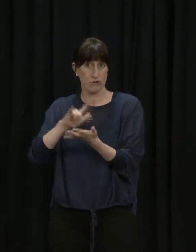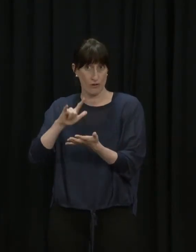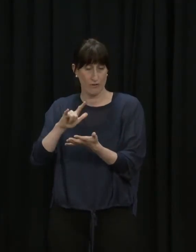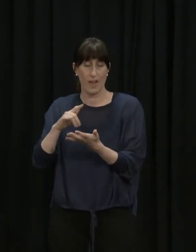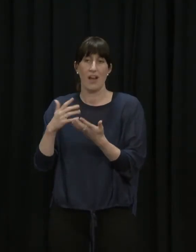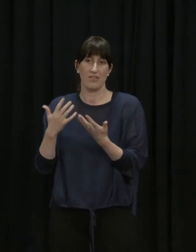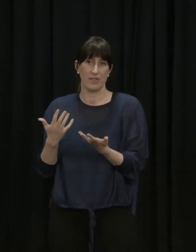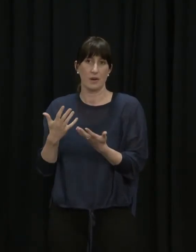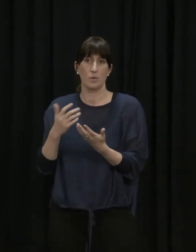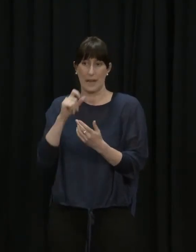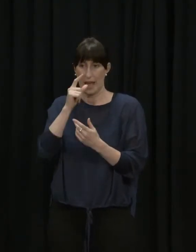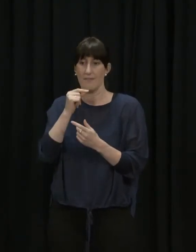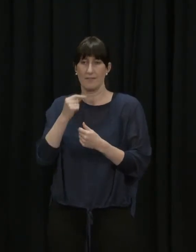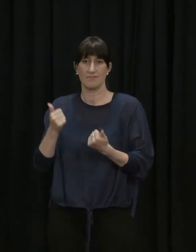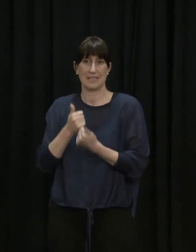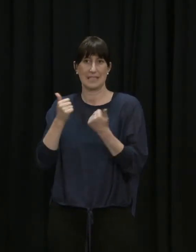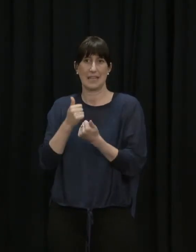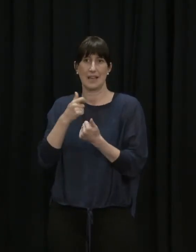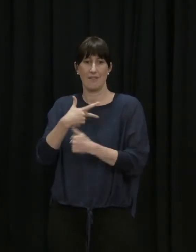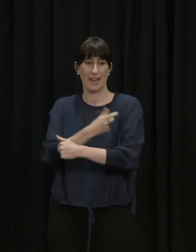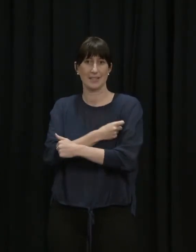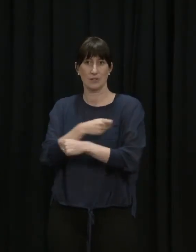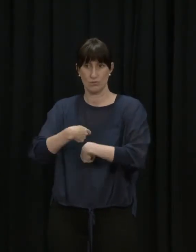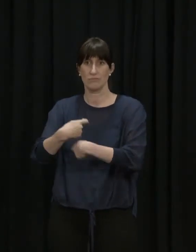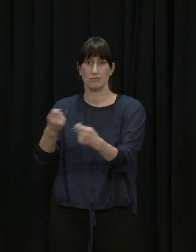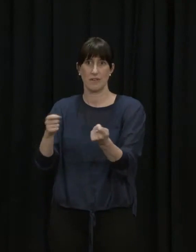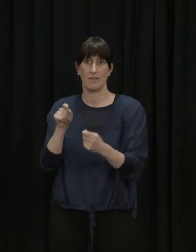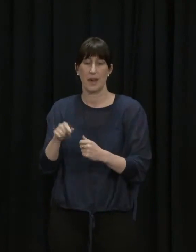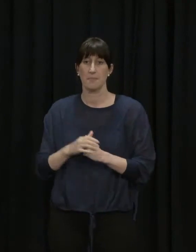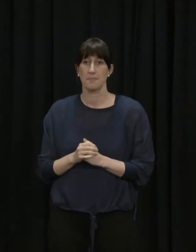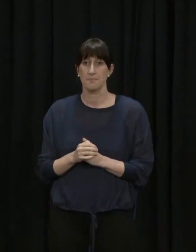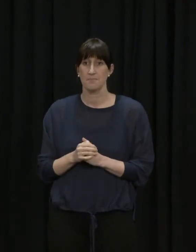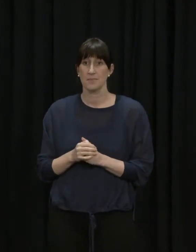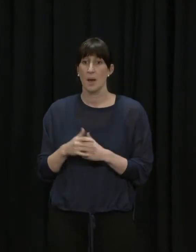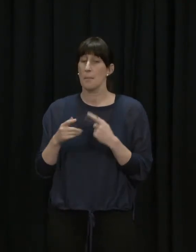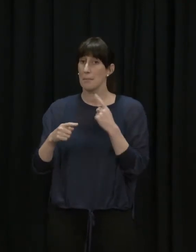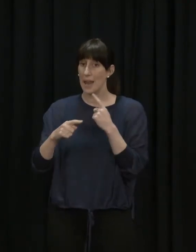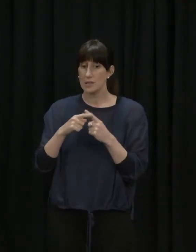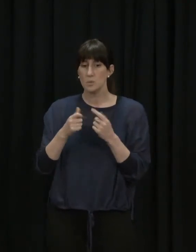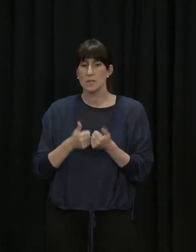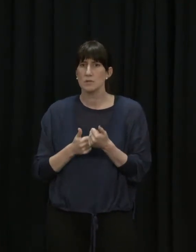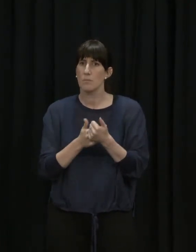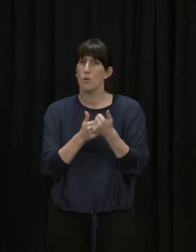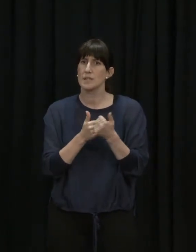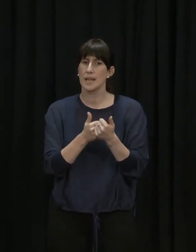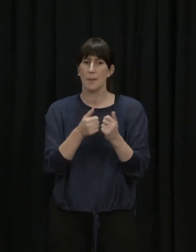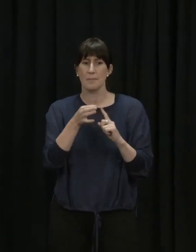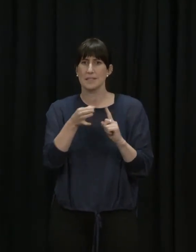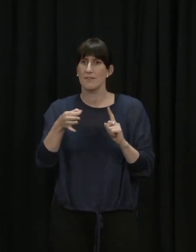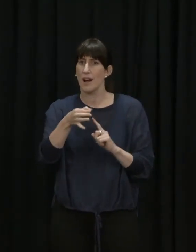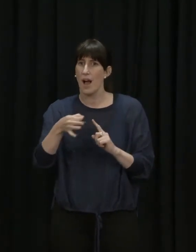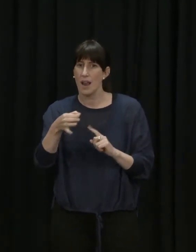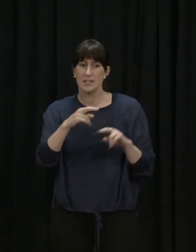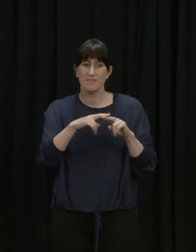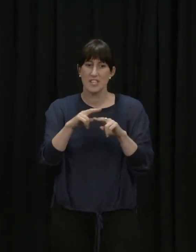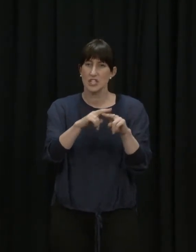that is necessary. New Zealand is also committed